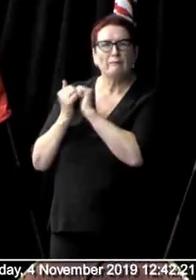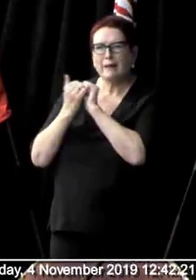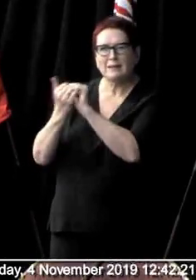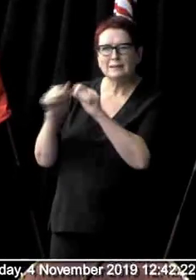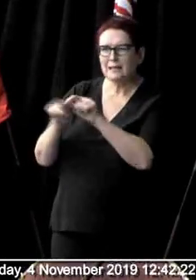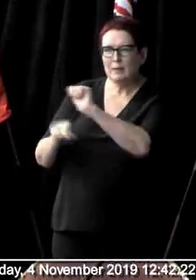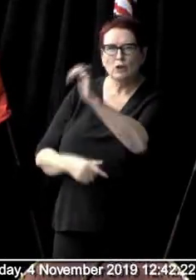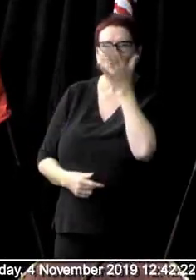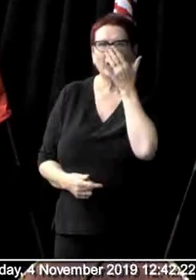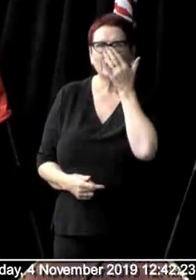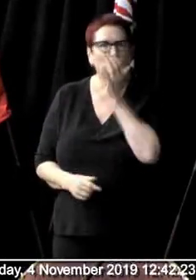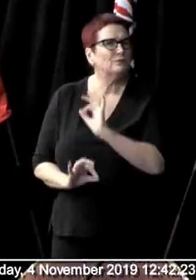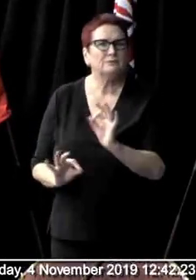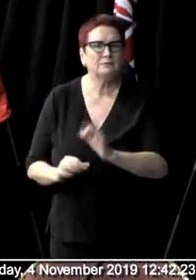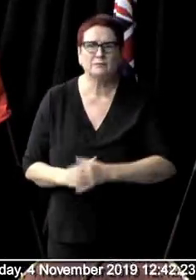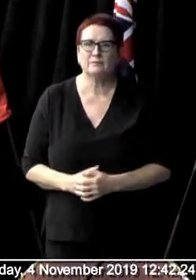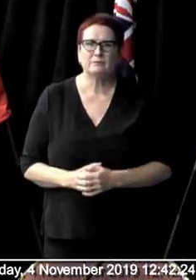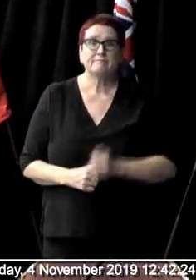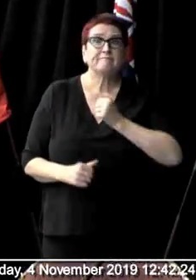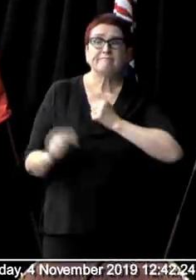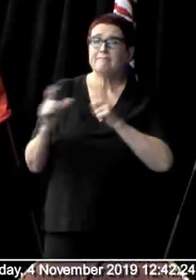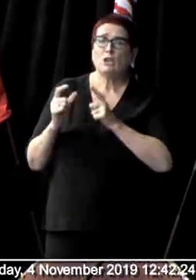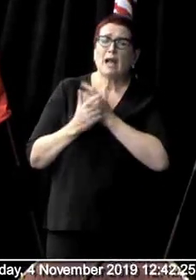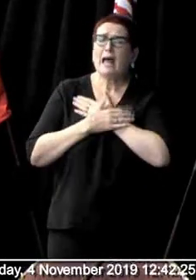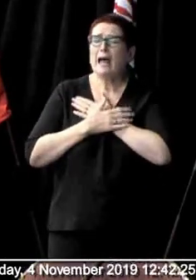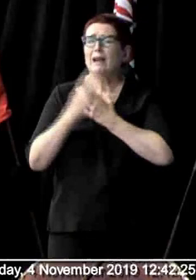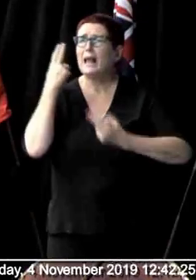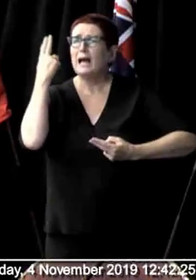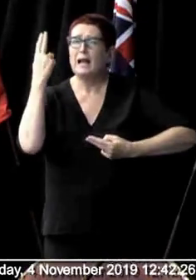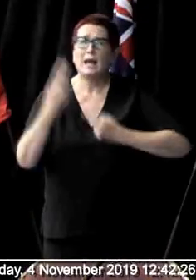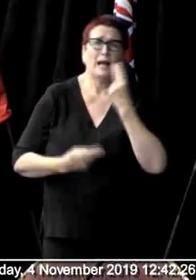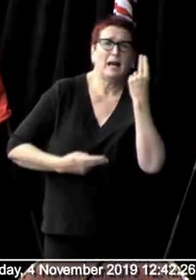And [REDACTED] loves to sing and she loves music but every program